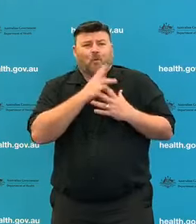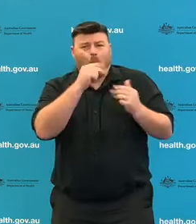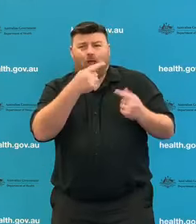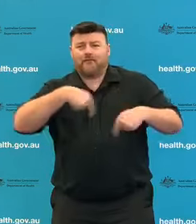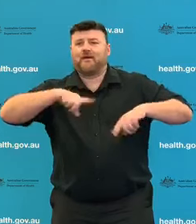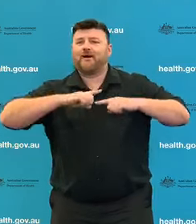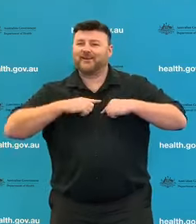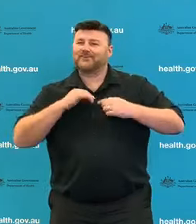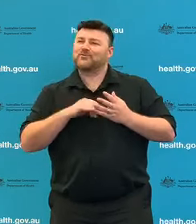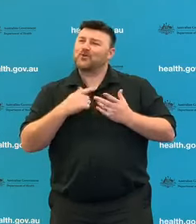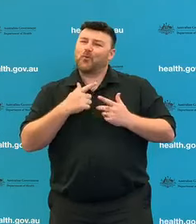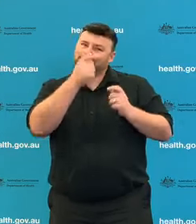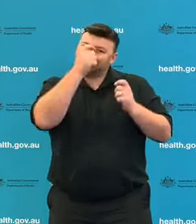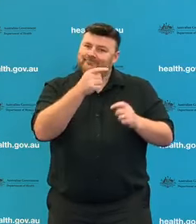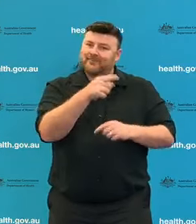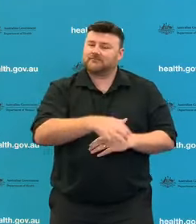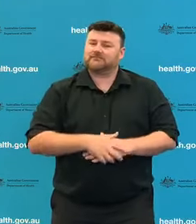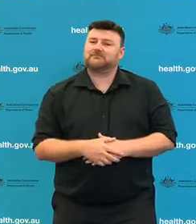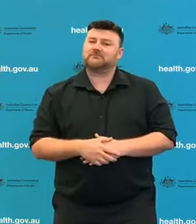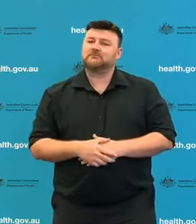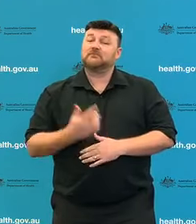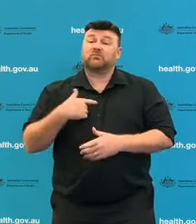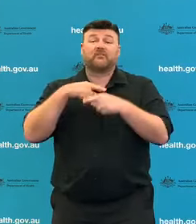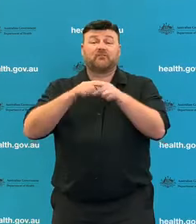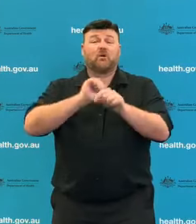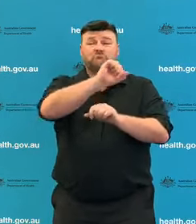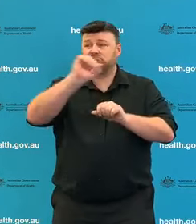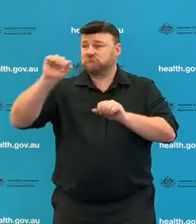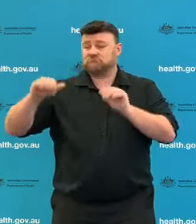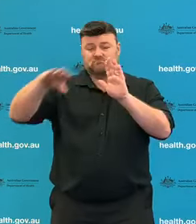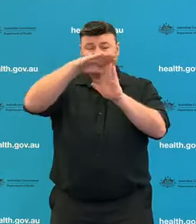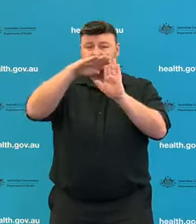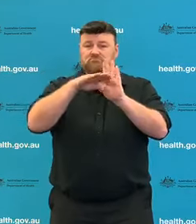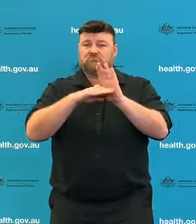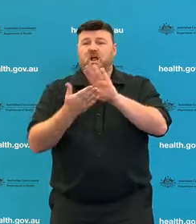So a reminder - follow those rules and restrictions that exist in your state and territory